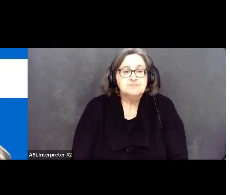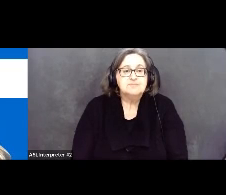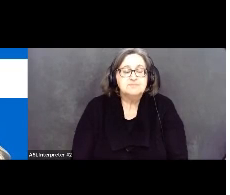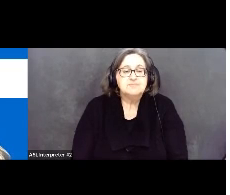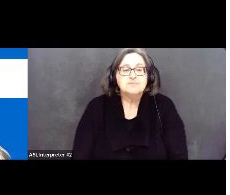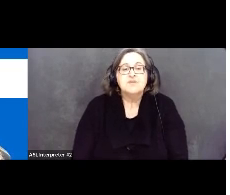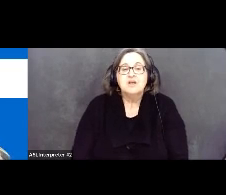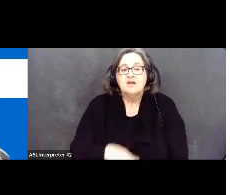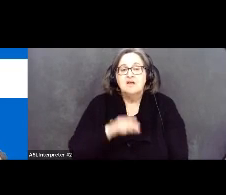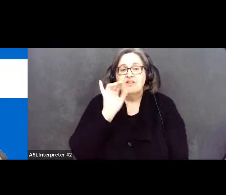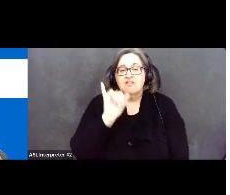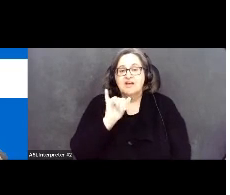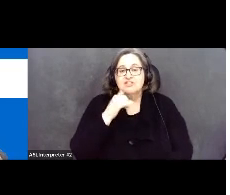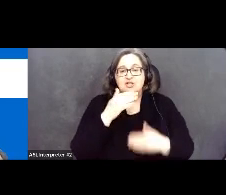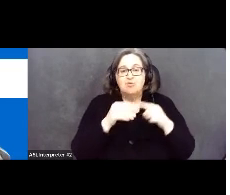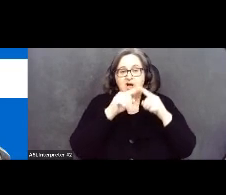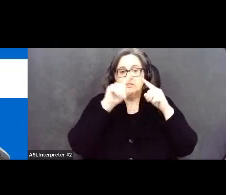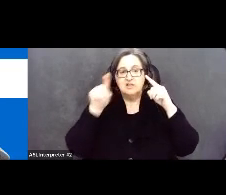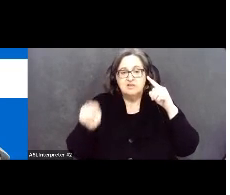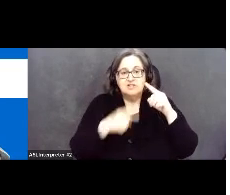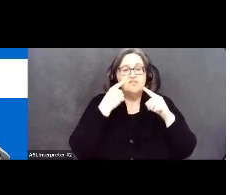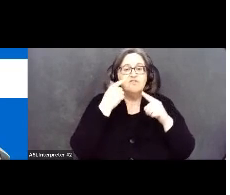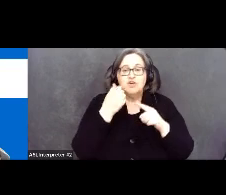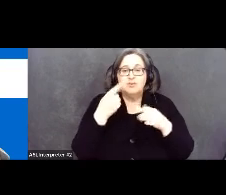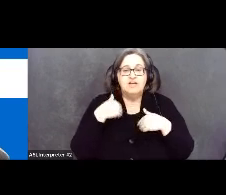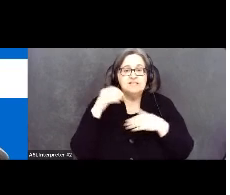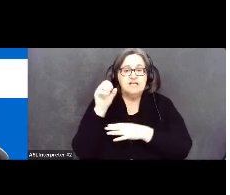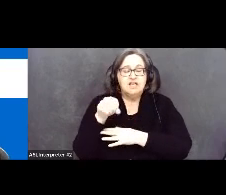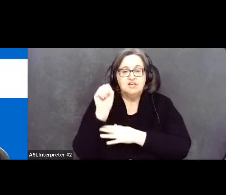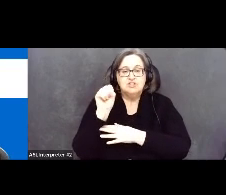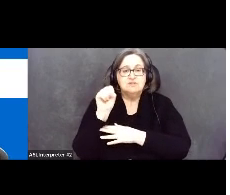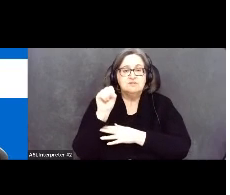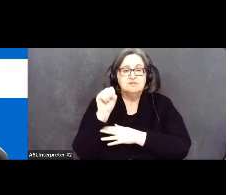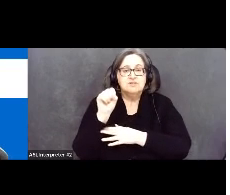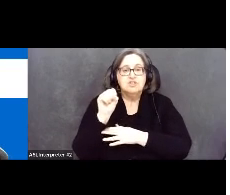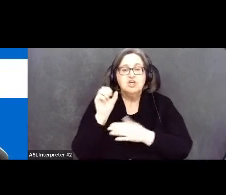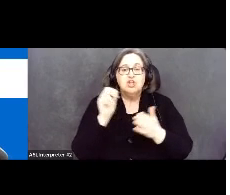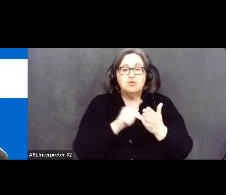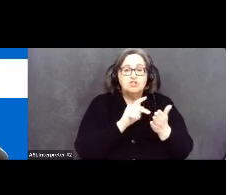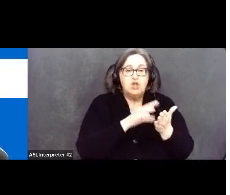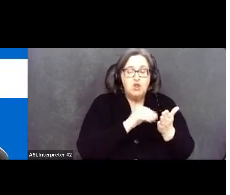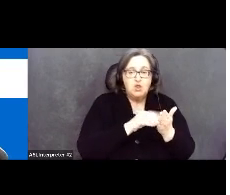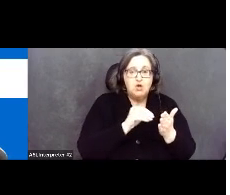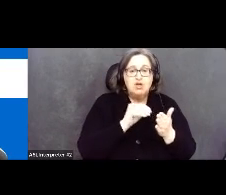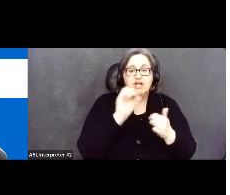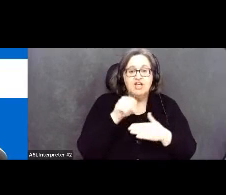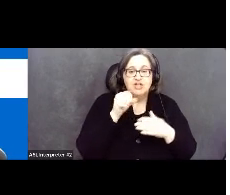This is what the process looks like. For any student that has a concussion, the return to learn concussion management team will meet